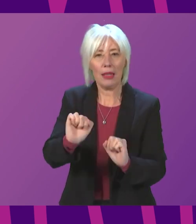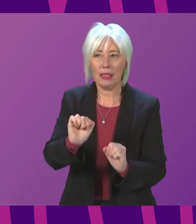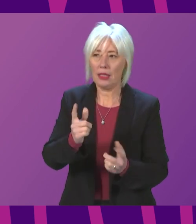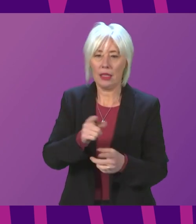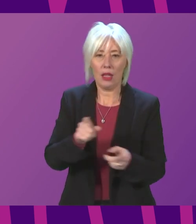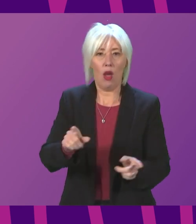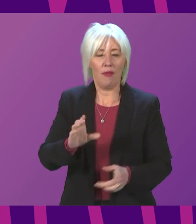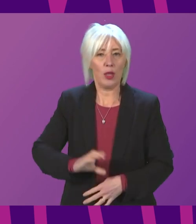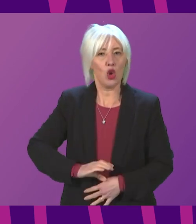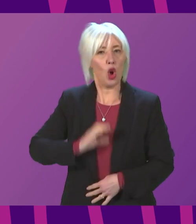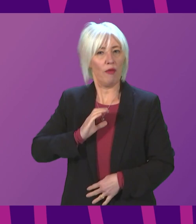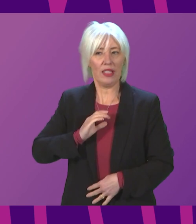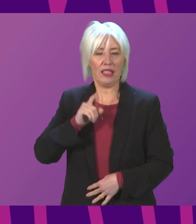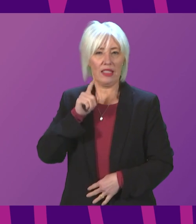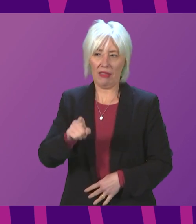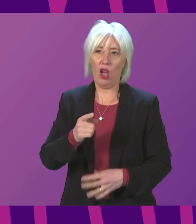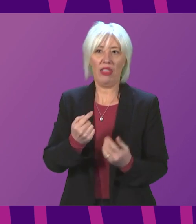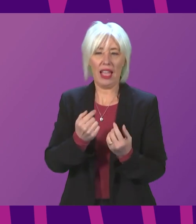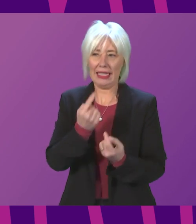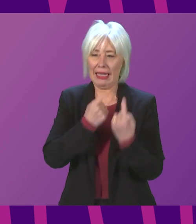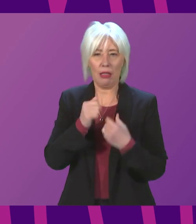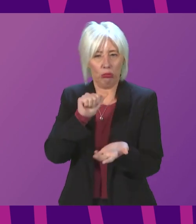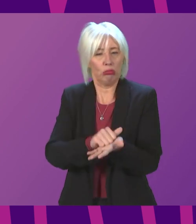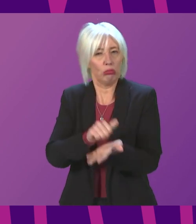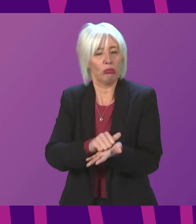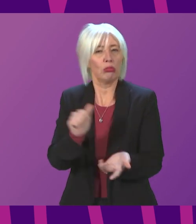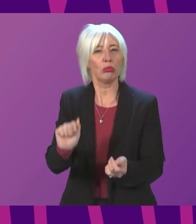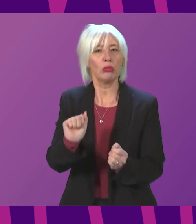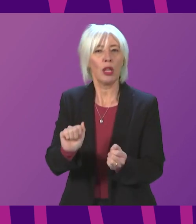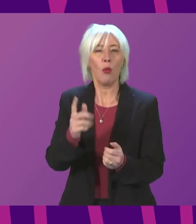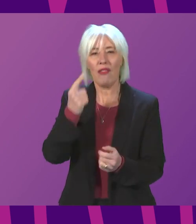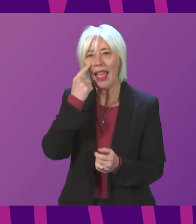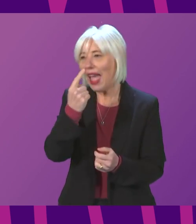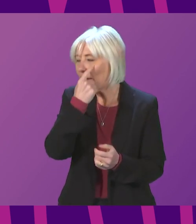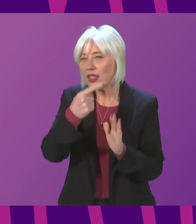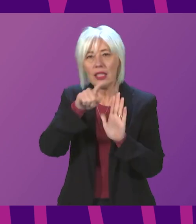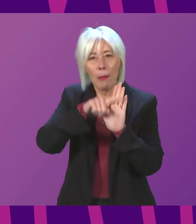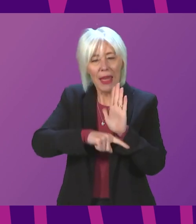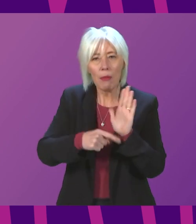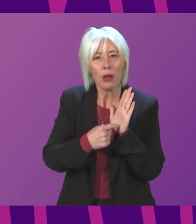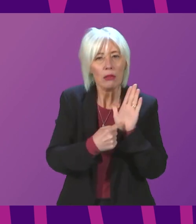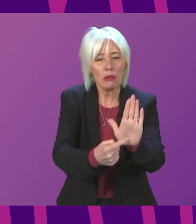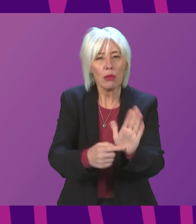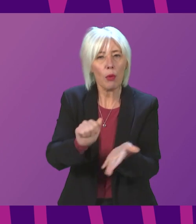in the robustness of the data. We publish evidence papers, and we will continue, as